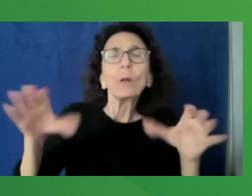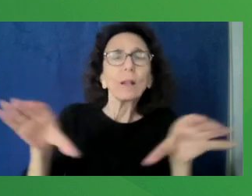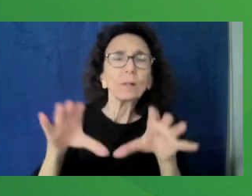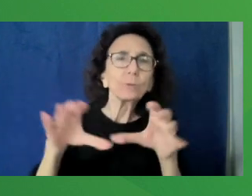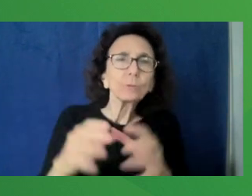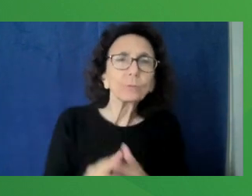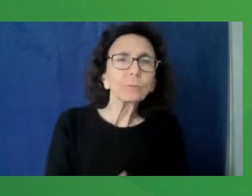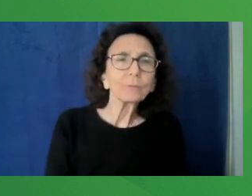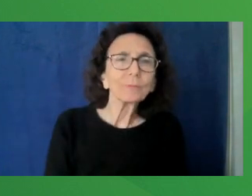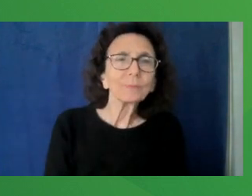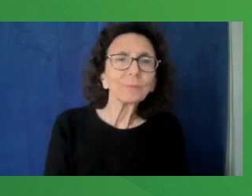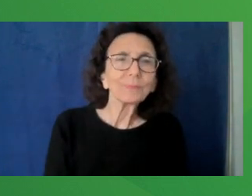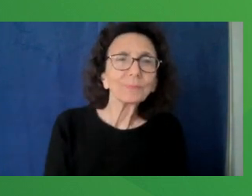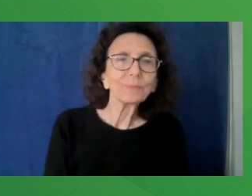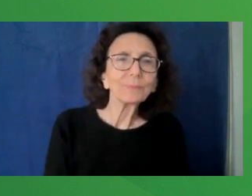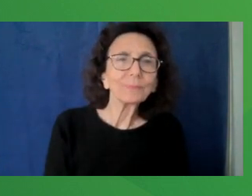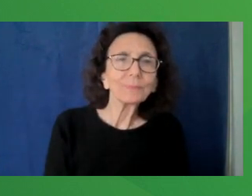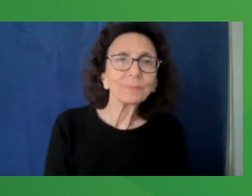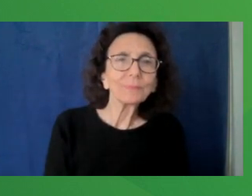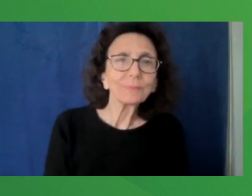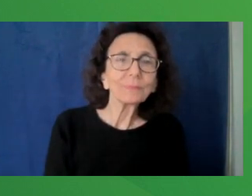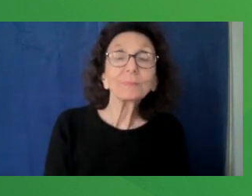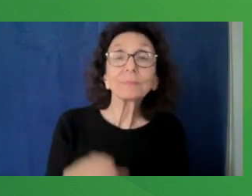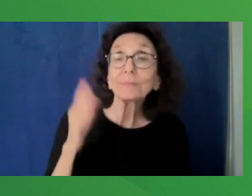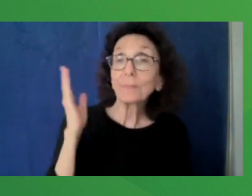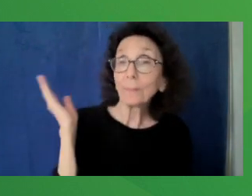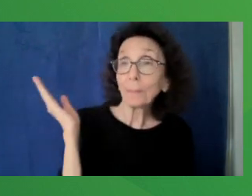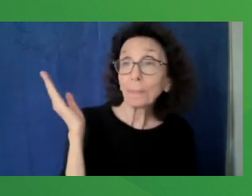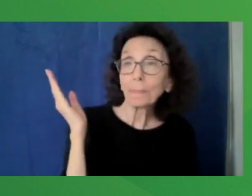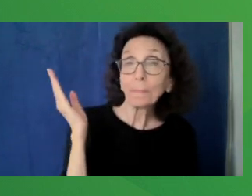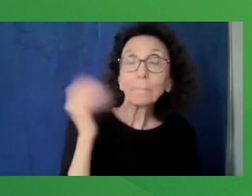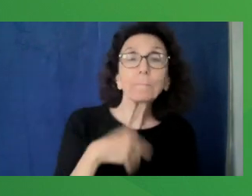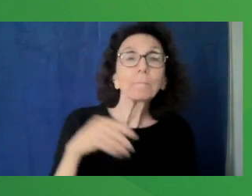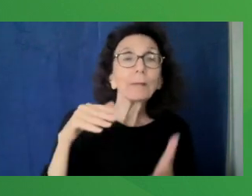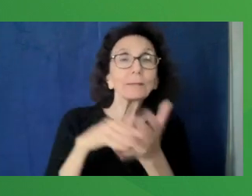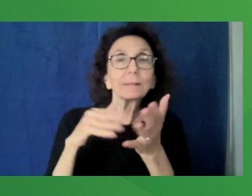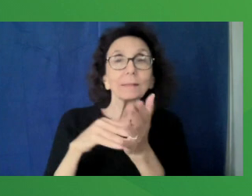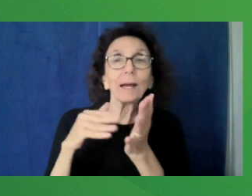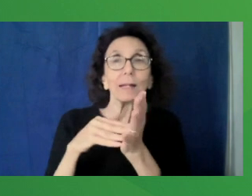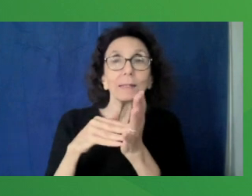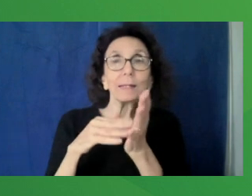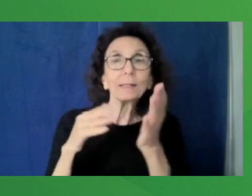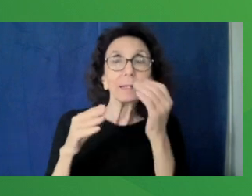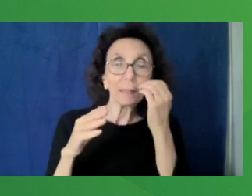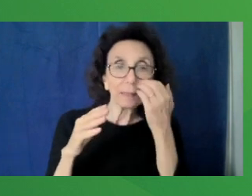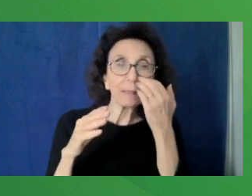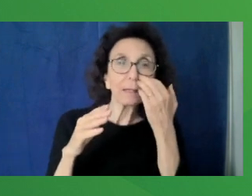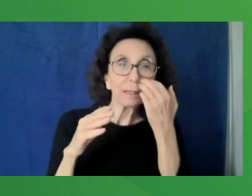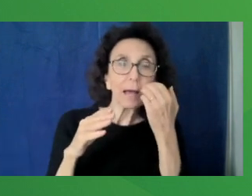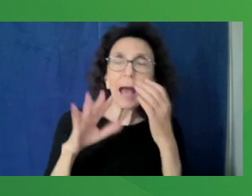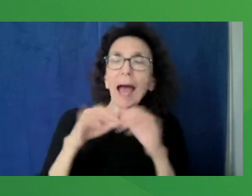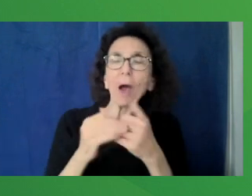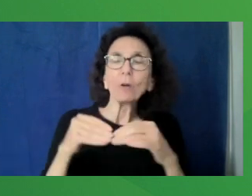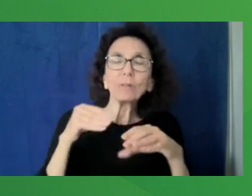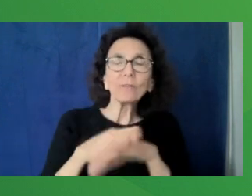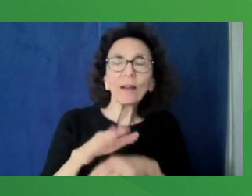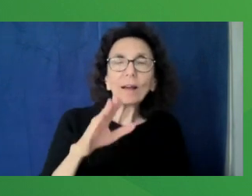So, this project was studying the impact on Black Indigenous People of Color, Girls ' agency,